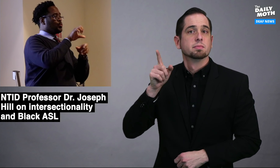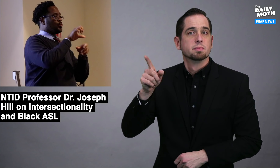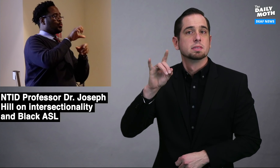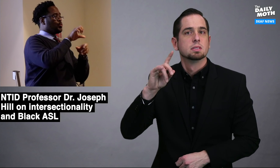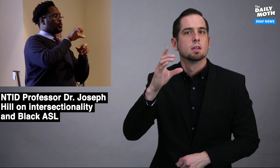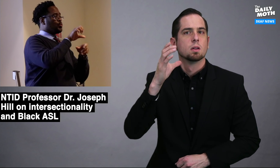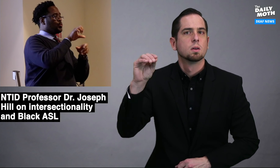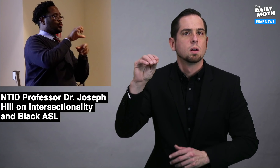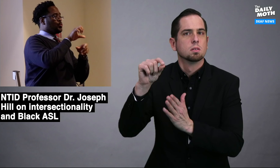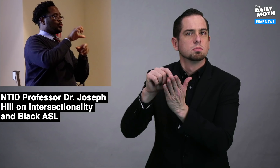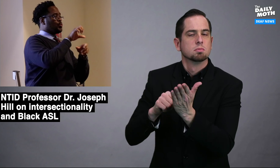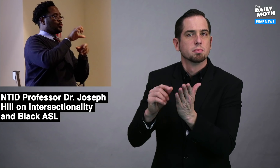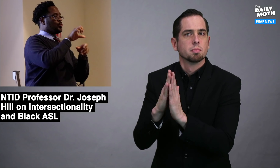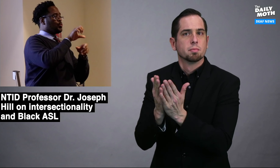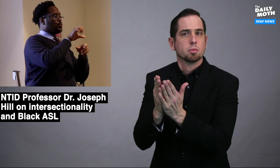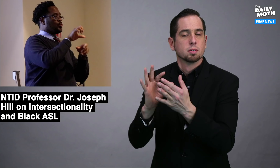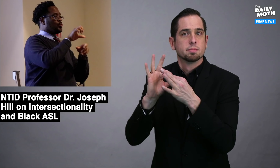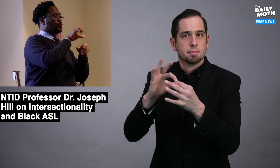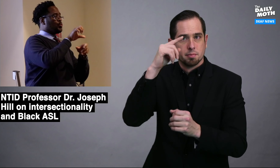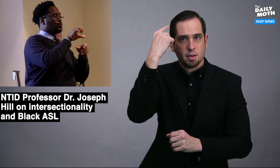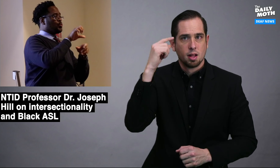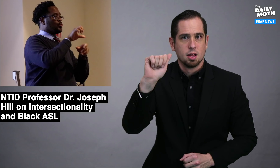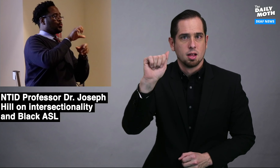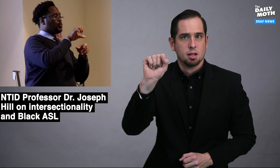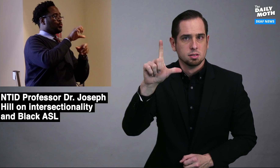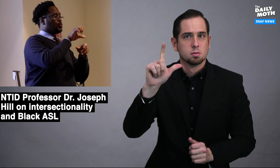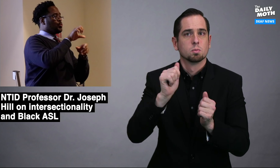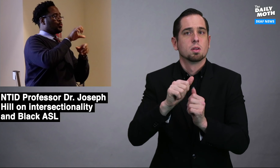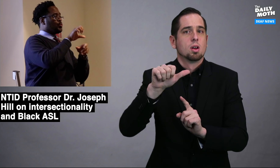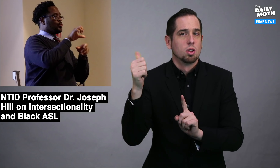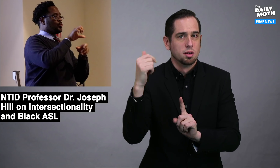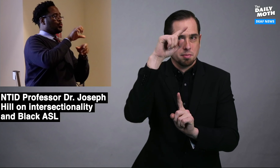He co-wrote a book on Black ASL with another